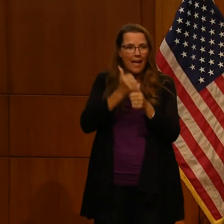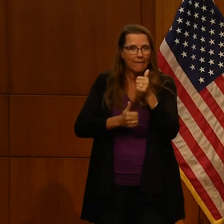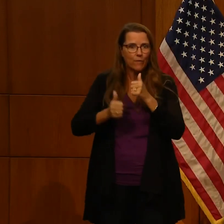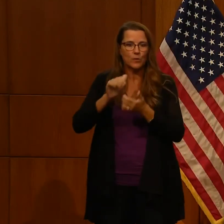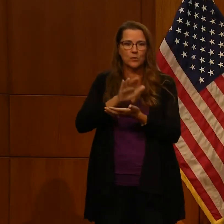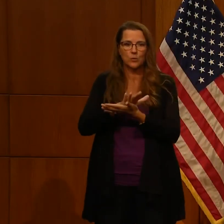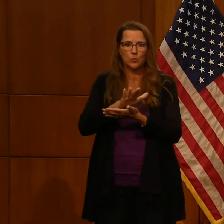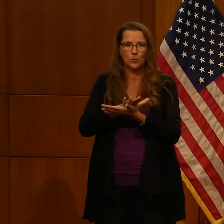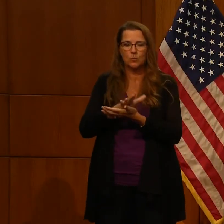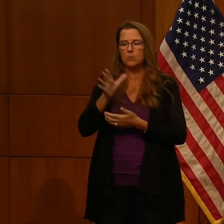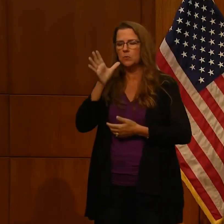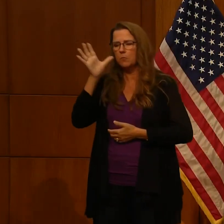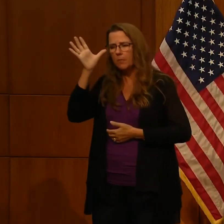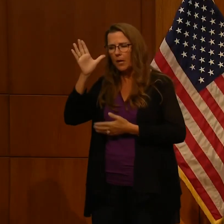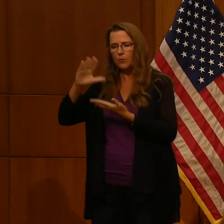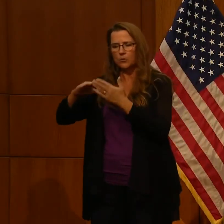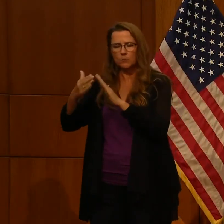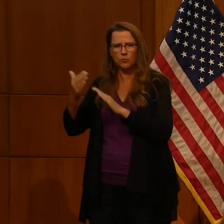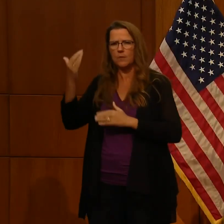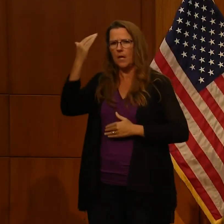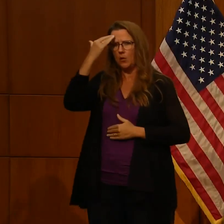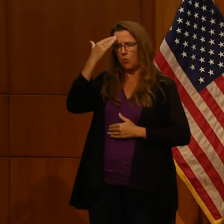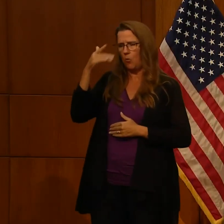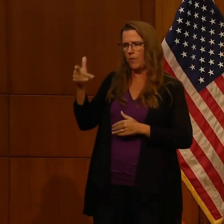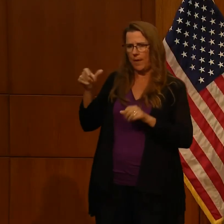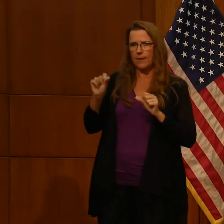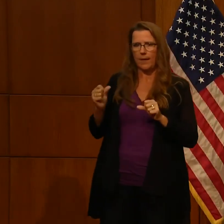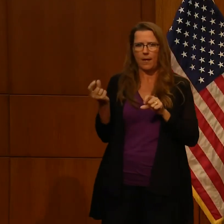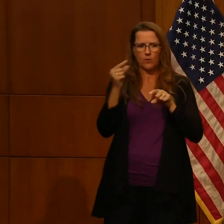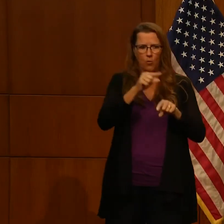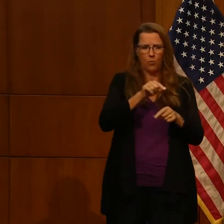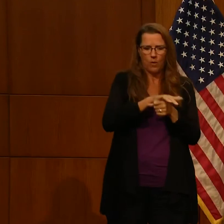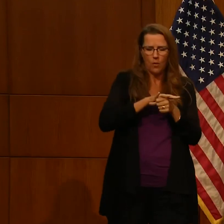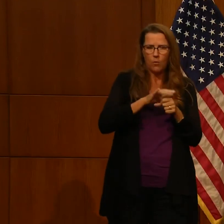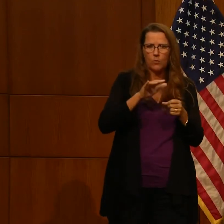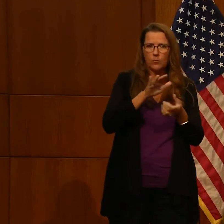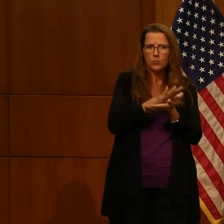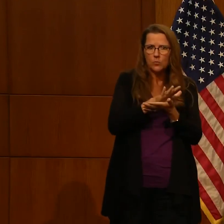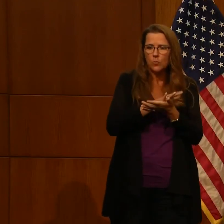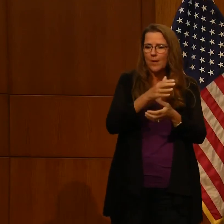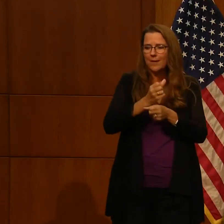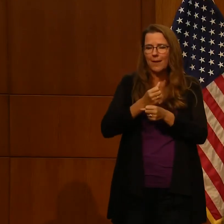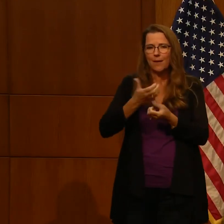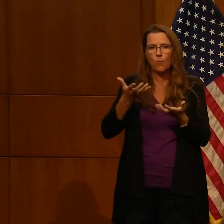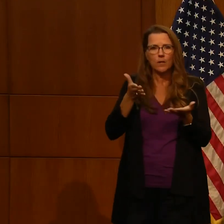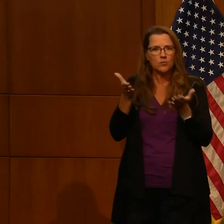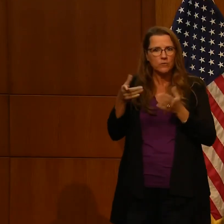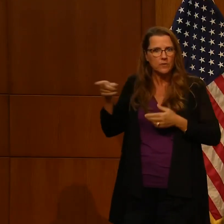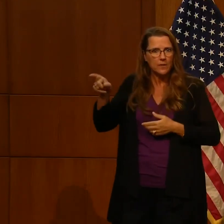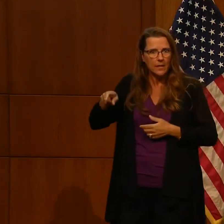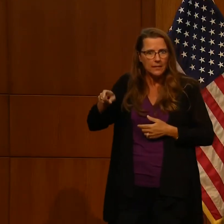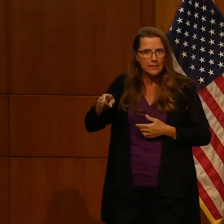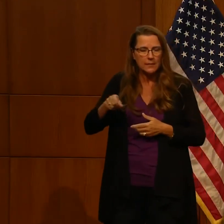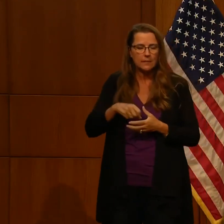SOMETHING THAT'S GETTING DONE EVERY WEEK AT EVERY SCHOOL. SO OUR PARENTS AND OUR COMMUNITY ARE FAMILIAR WITH THEIR ABILITY